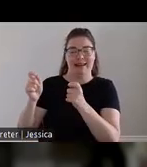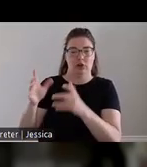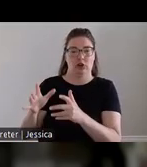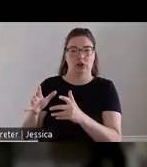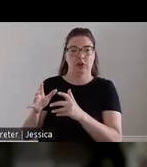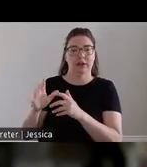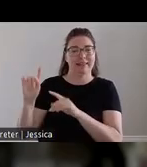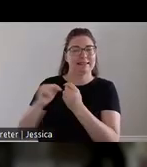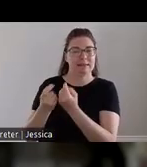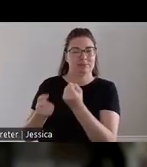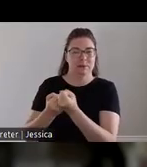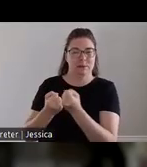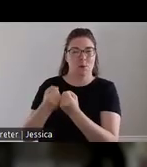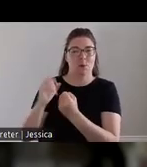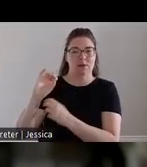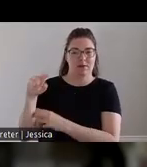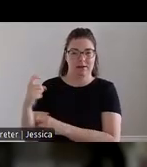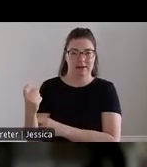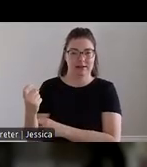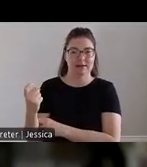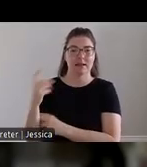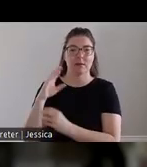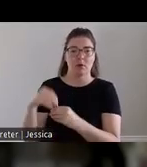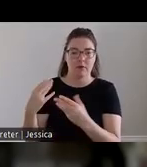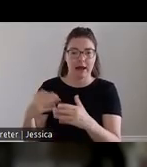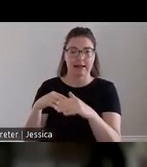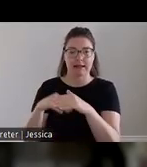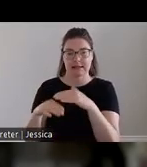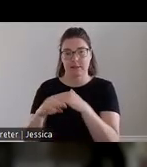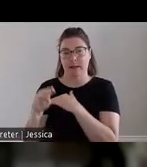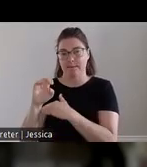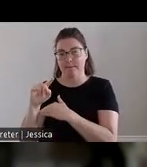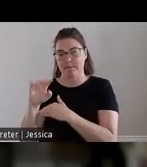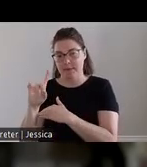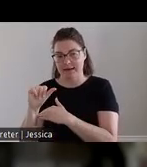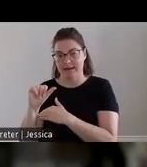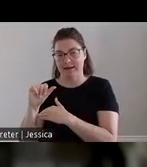that supports ONIX, and it's called “Providing accessibility metadata in ONIX (advanced)”